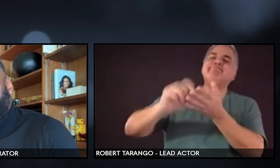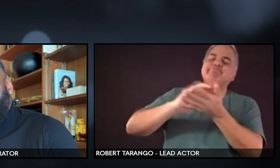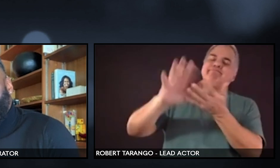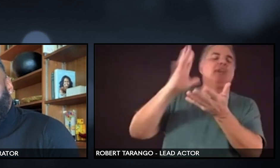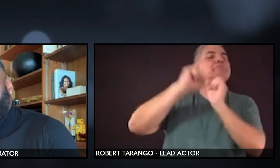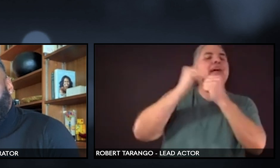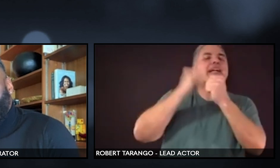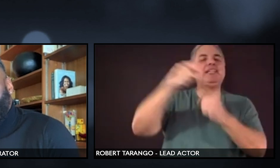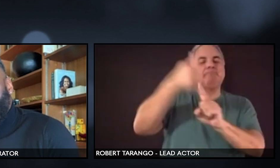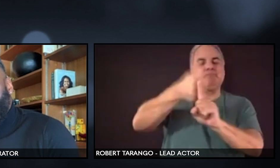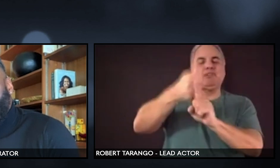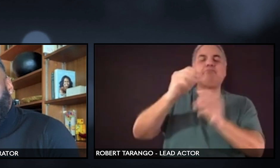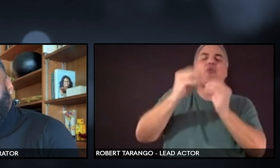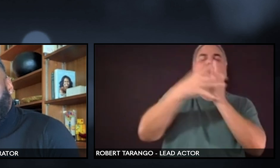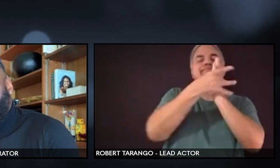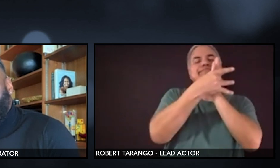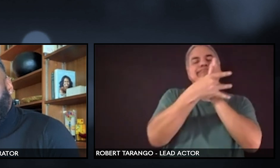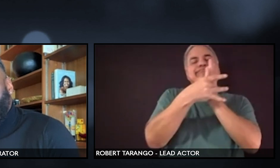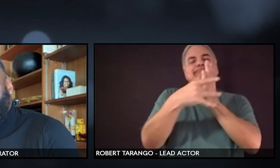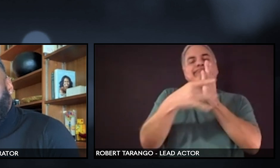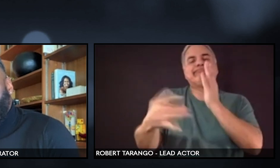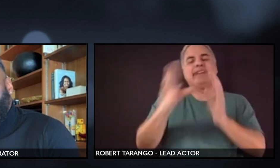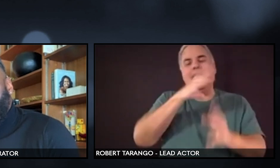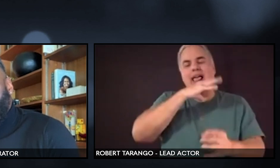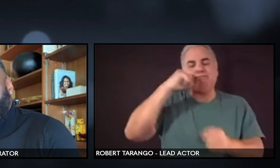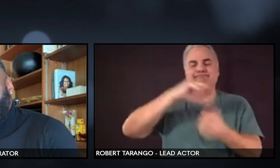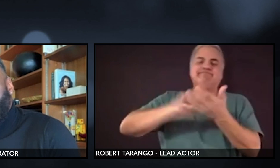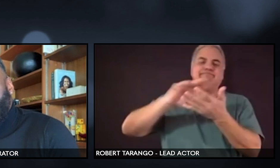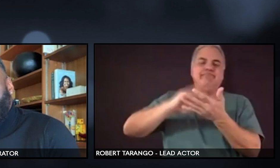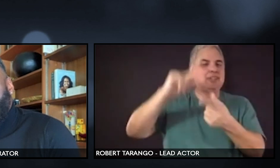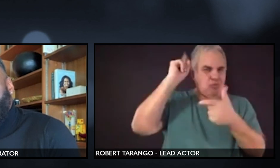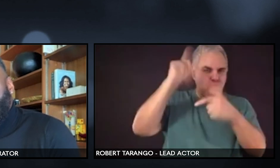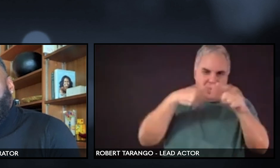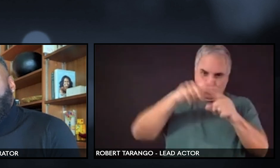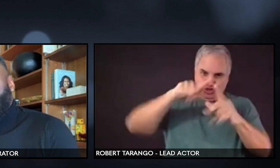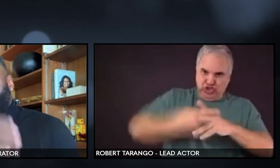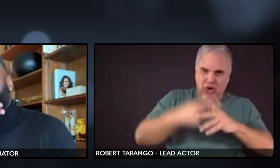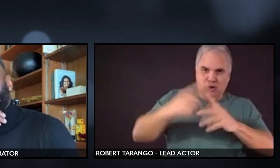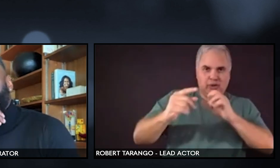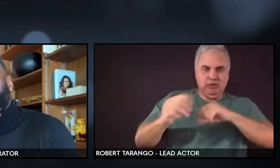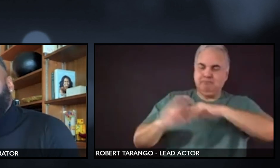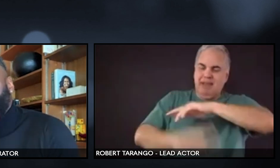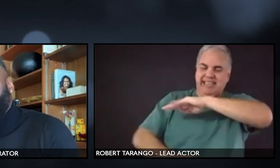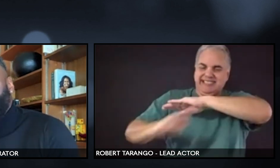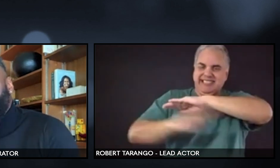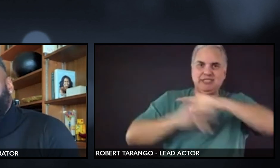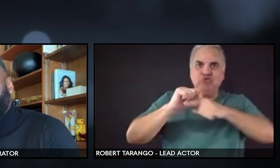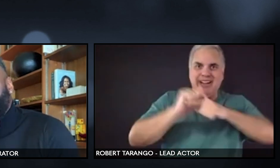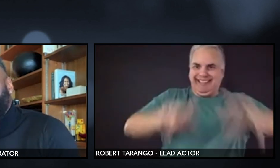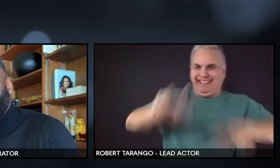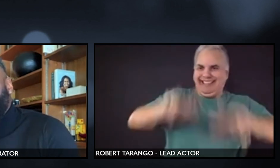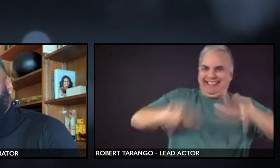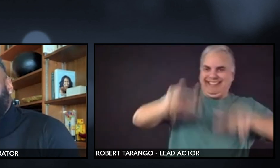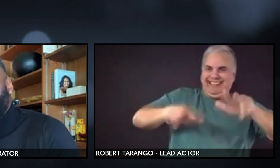Center. The consumers that go there learn how to make this, fluid and it's